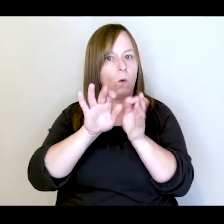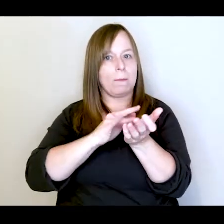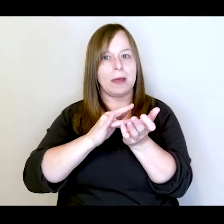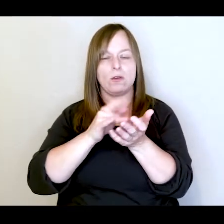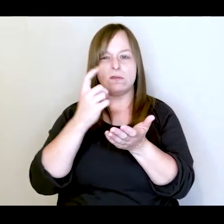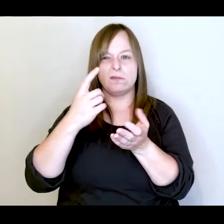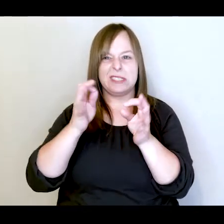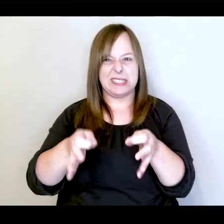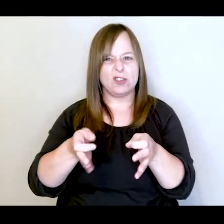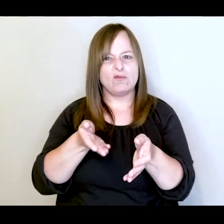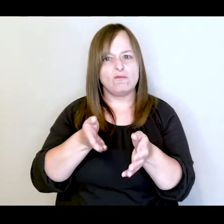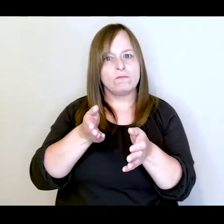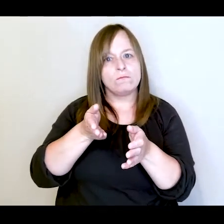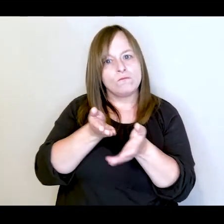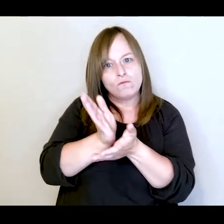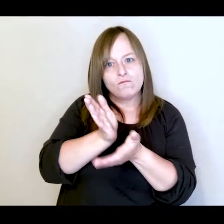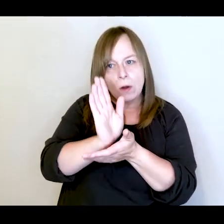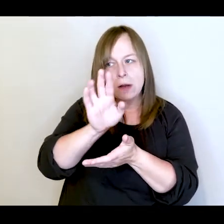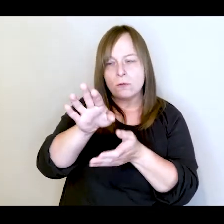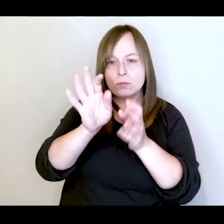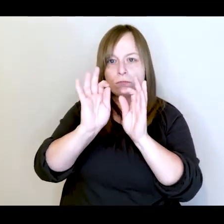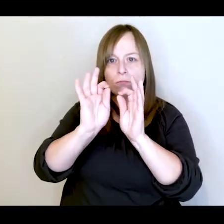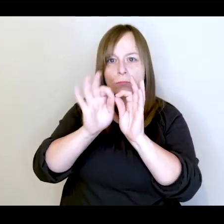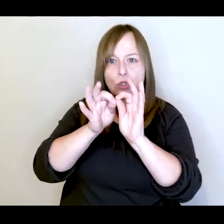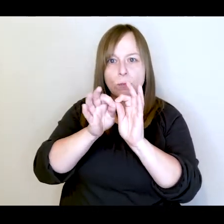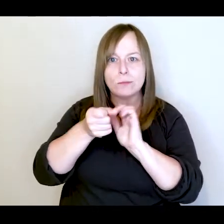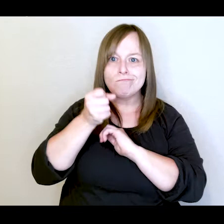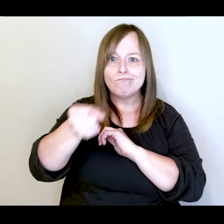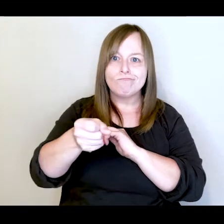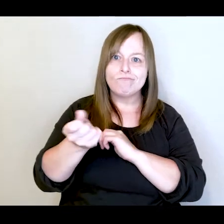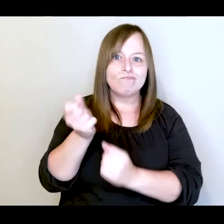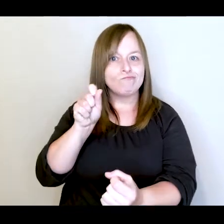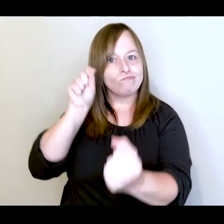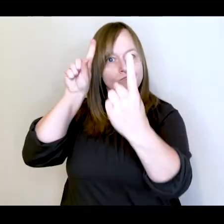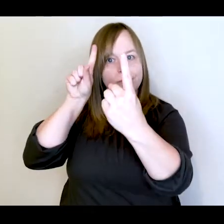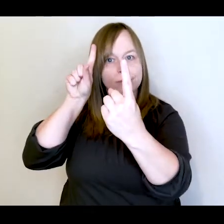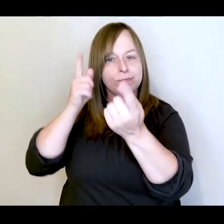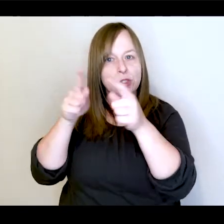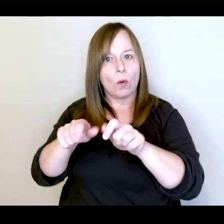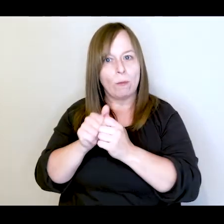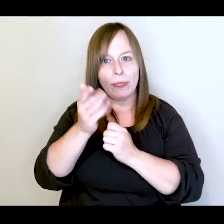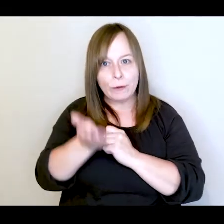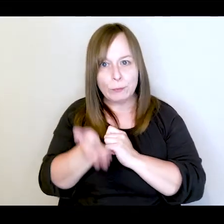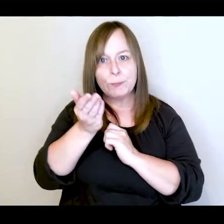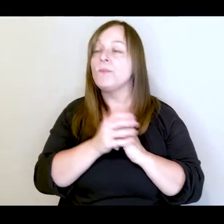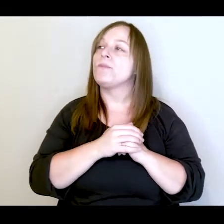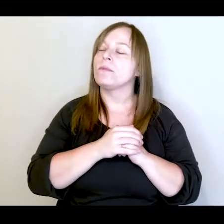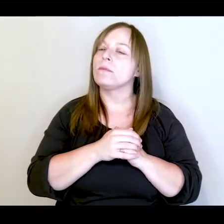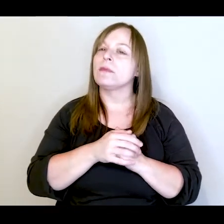decisions, you have the right to be provided the interpreter to understand what is going on.